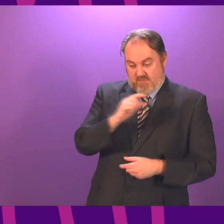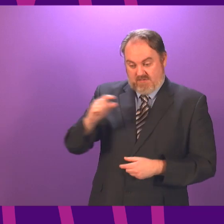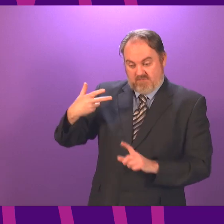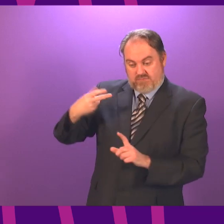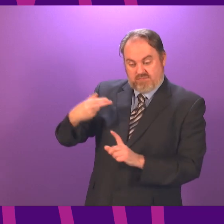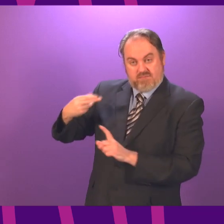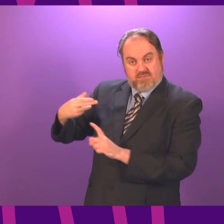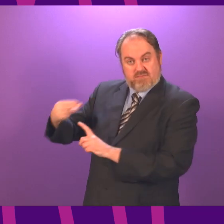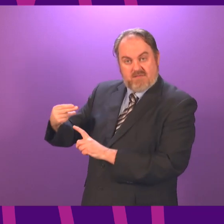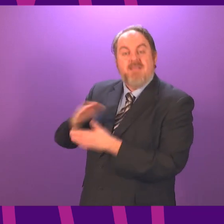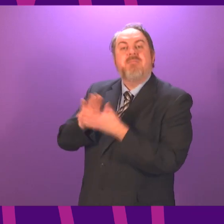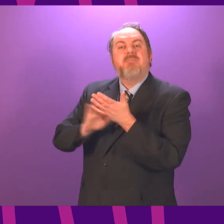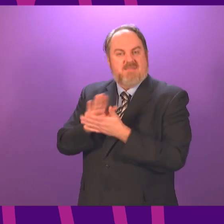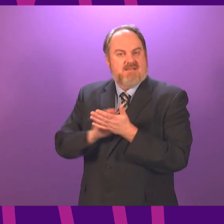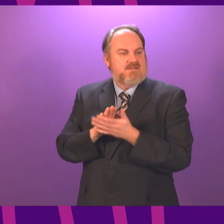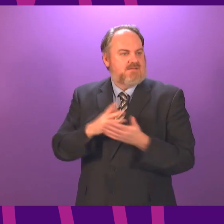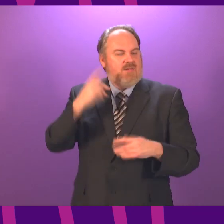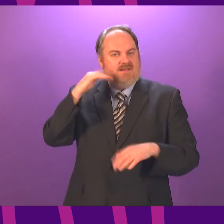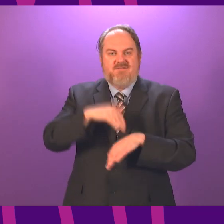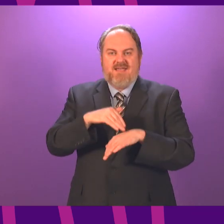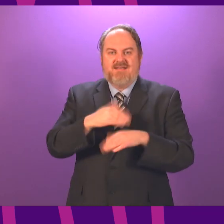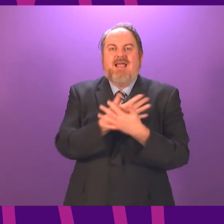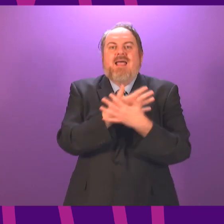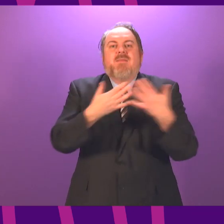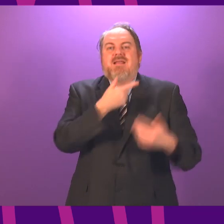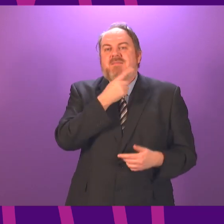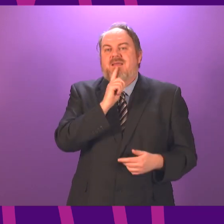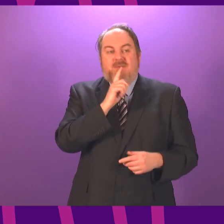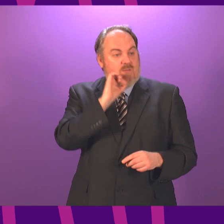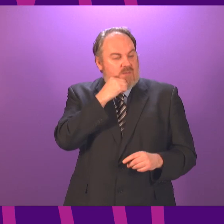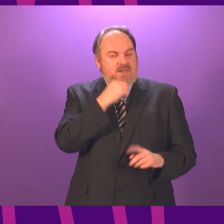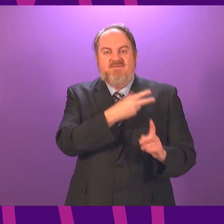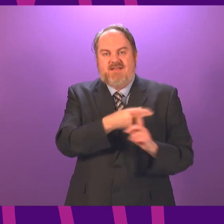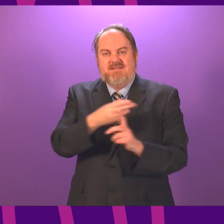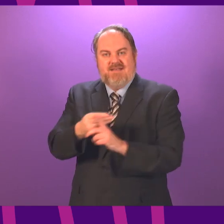become the targets that we will work to—that is, the middle of April for groups 1 to 9